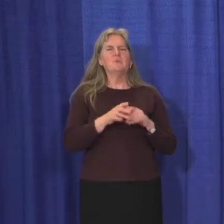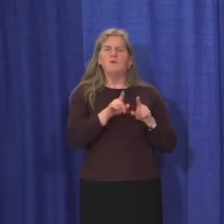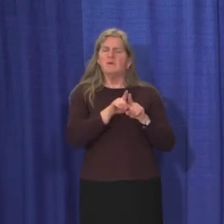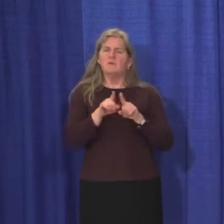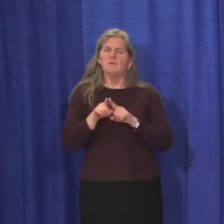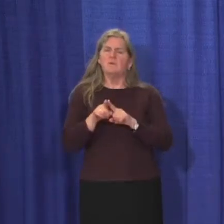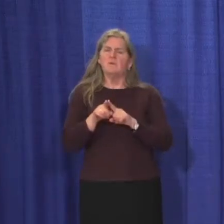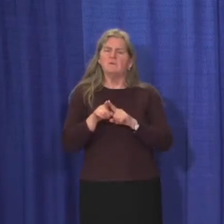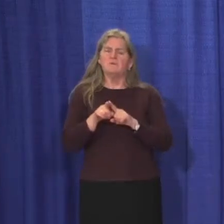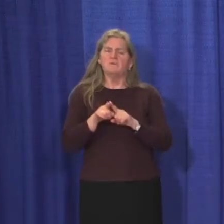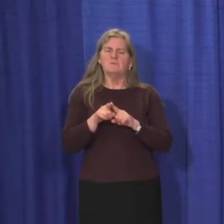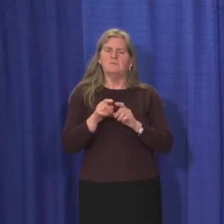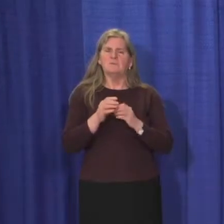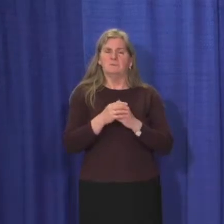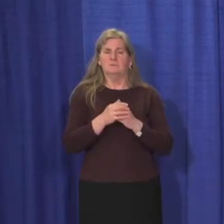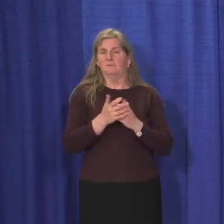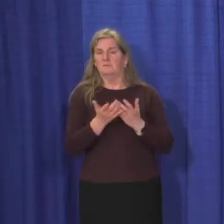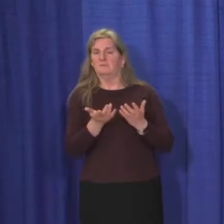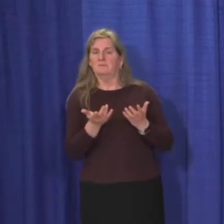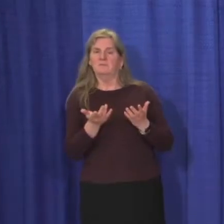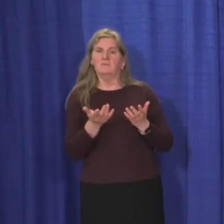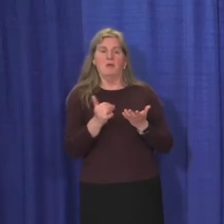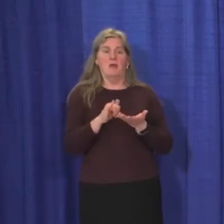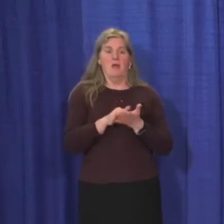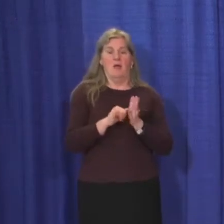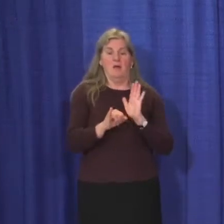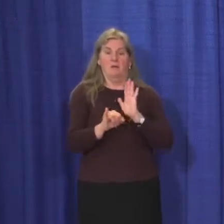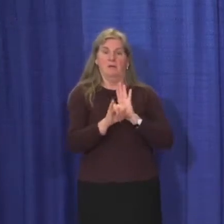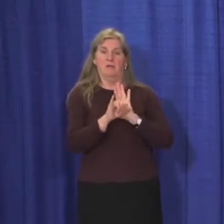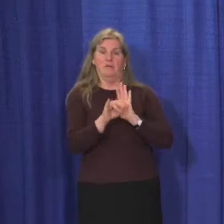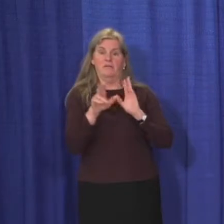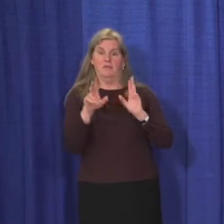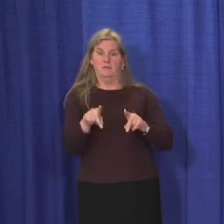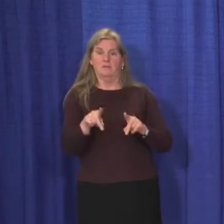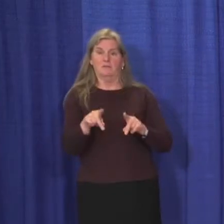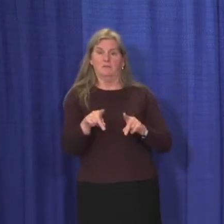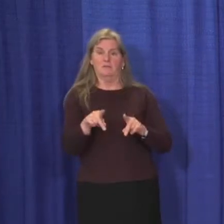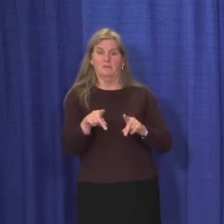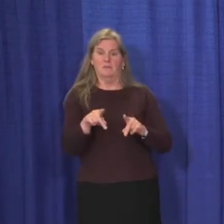But there is also no clear way of distinguishing between who